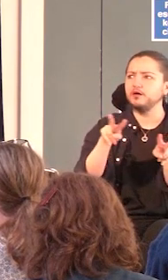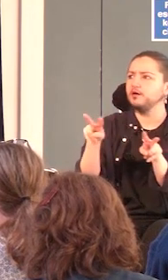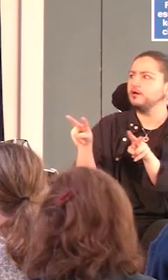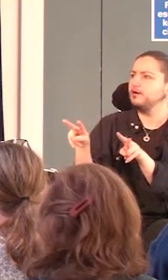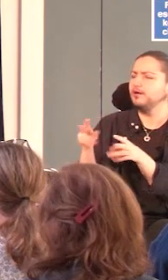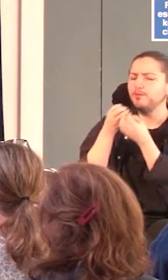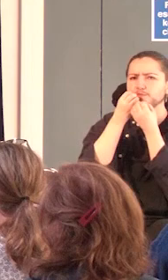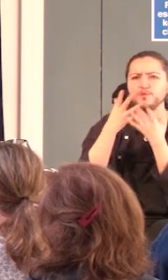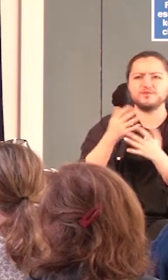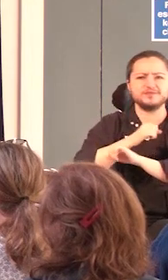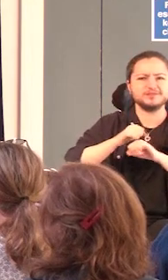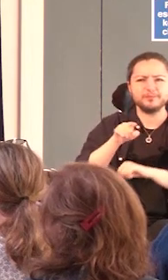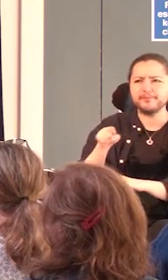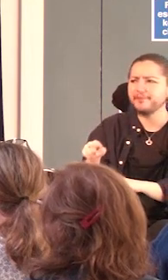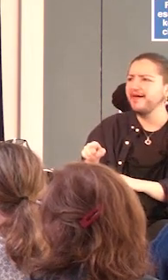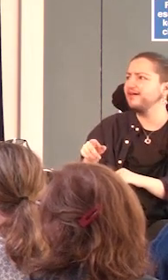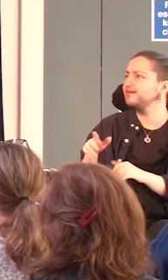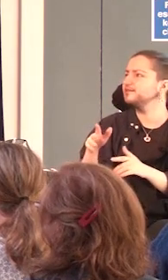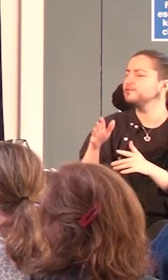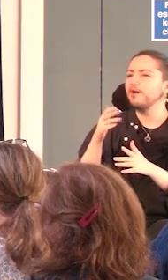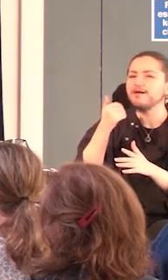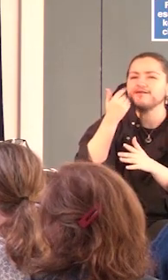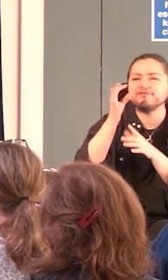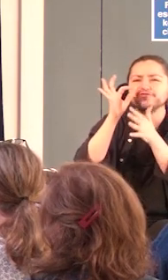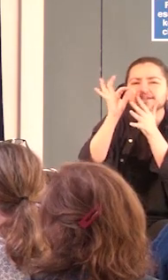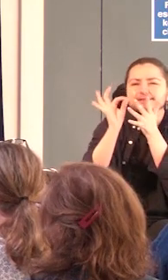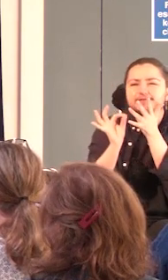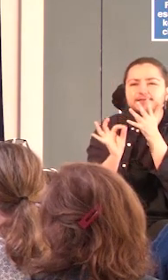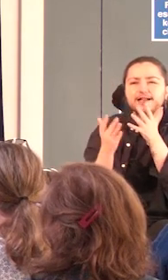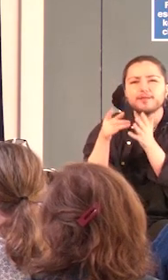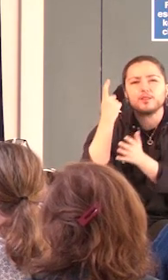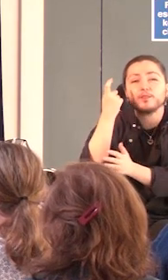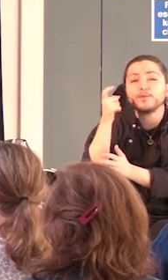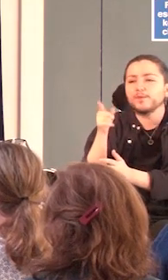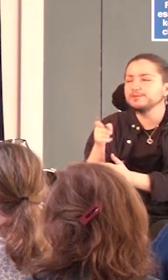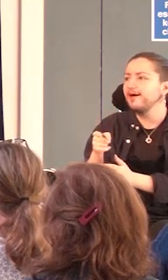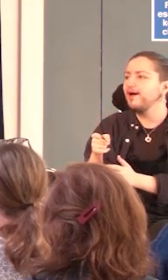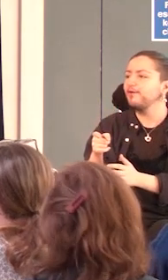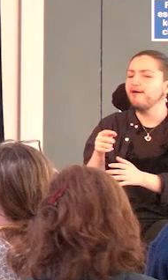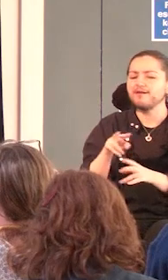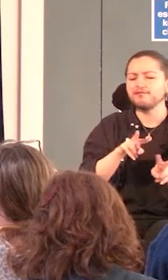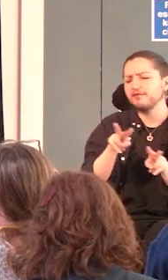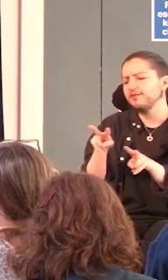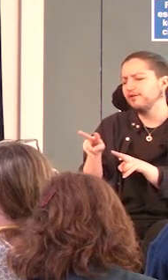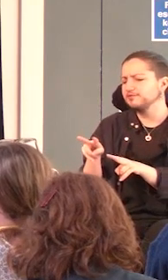beautiful space, where every single detail was so carefully considered, and I looked at this sort of sculpture,